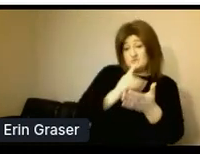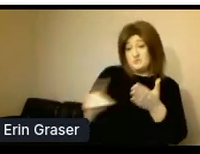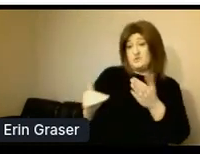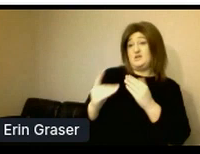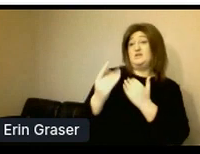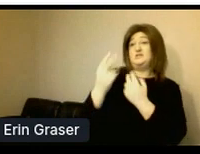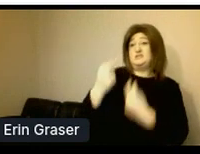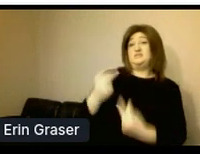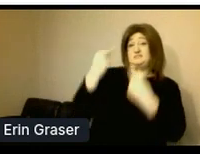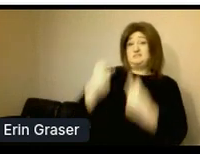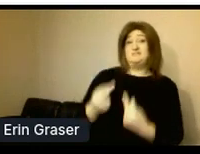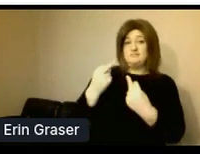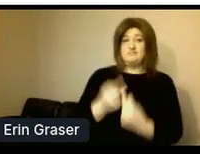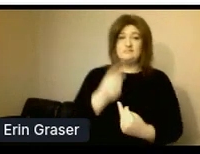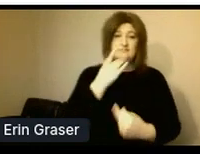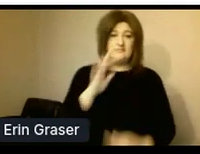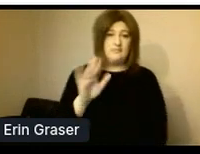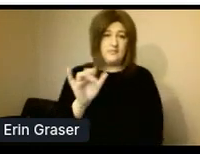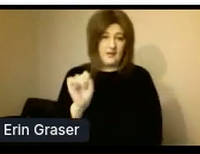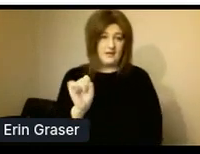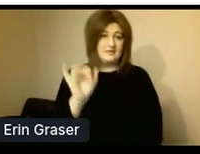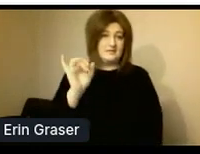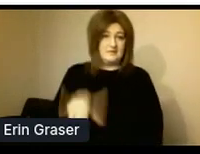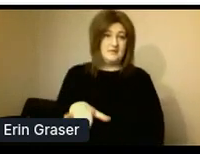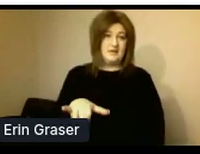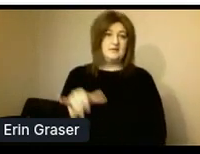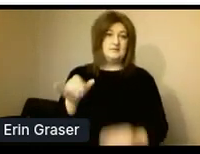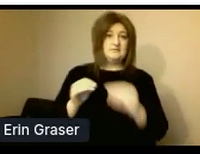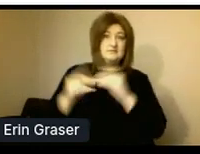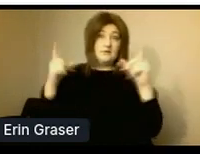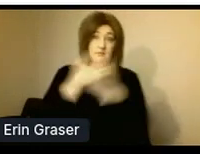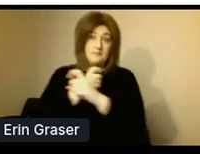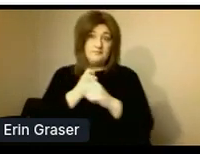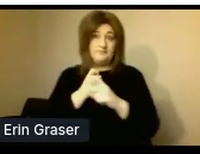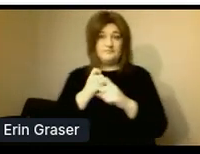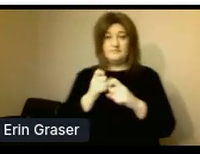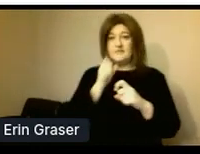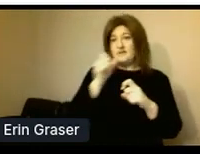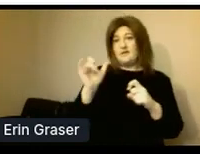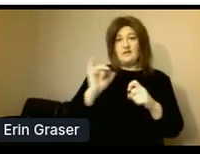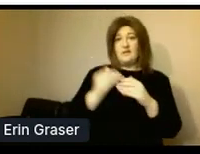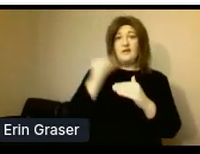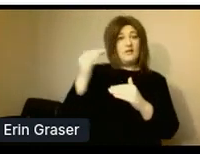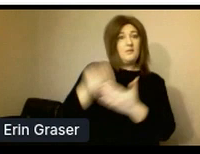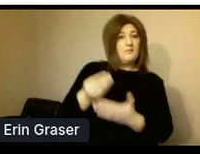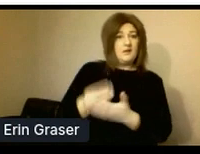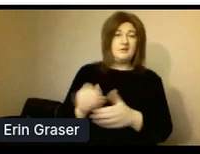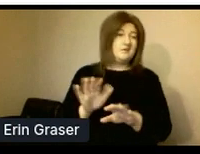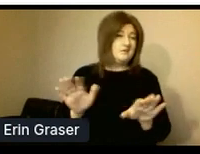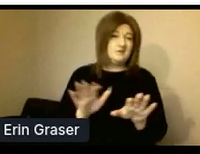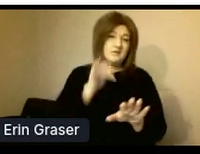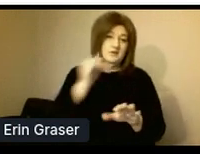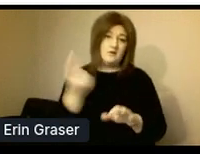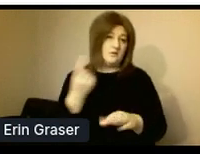That's what privilege is. Privilege doesn't mean that you have a lot of money.